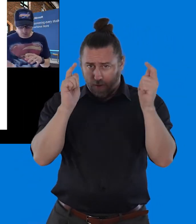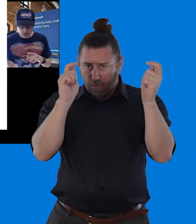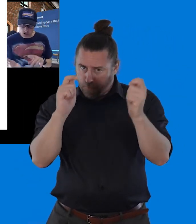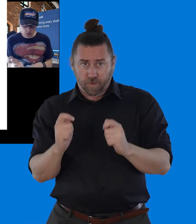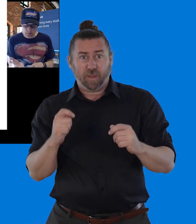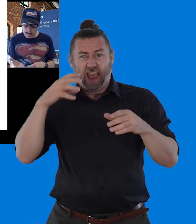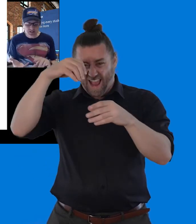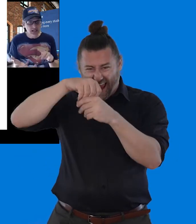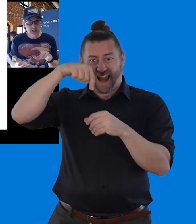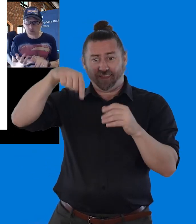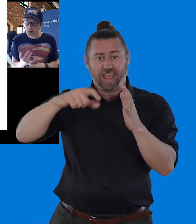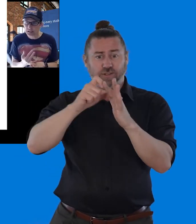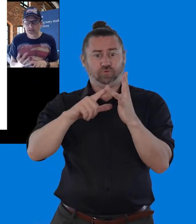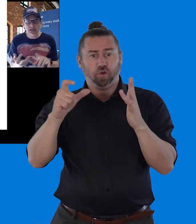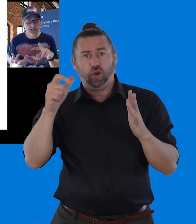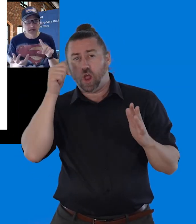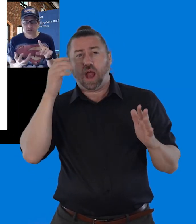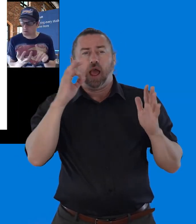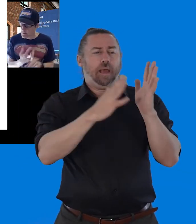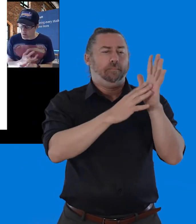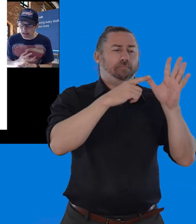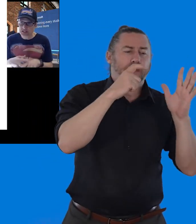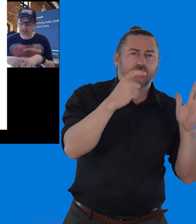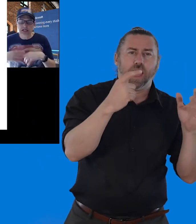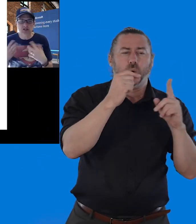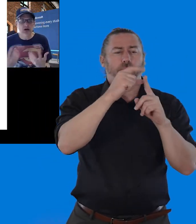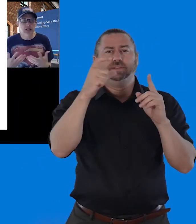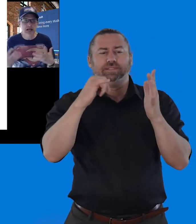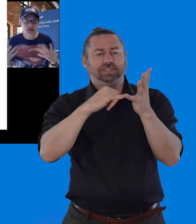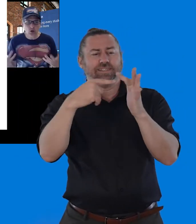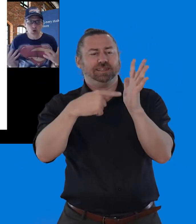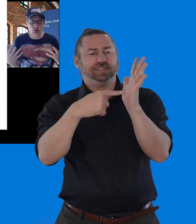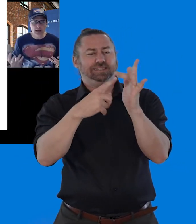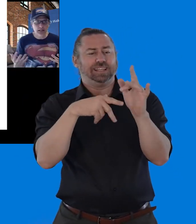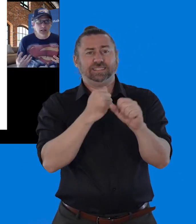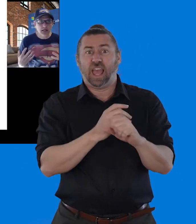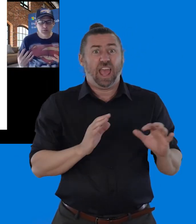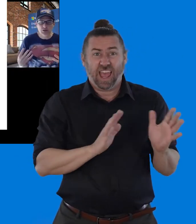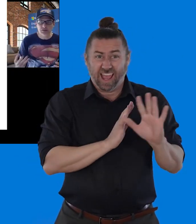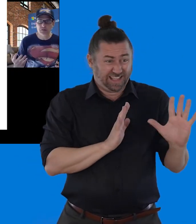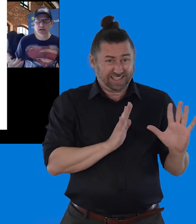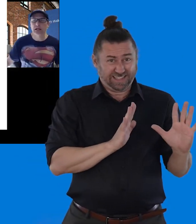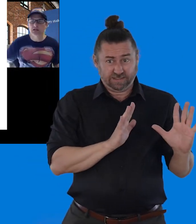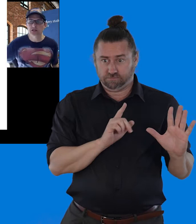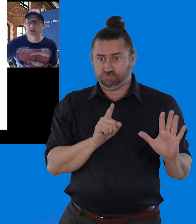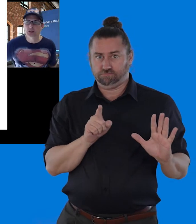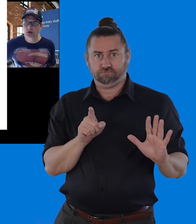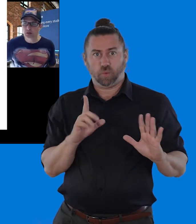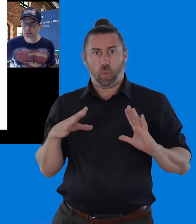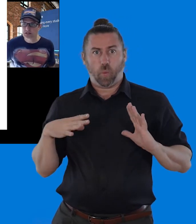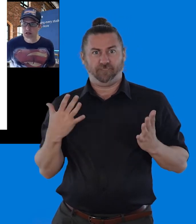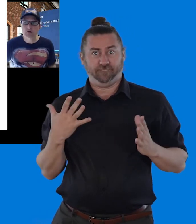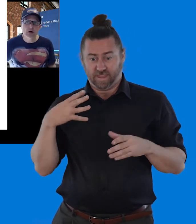I don't have to go to my max settings, on my PC settings, on my browser settings or anything. It's all done Immersive Reader inside the document itself.